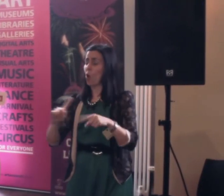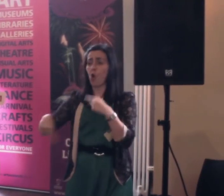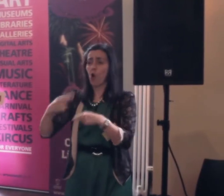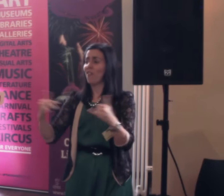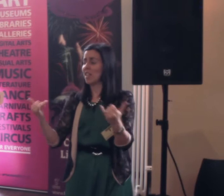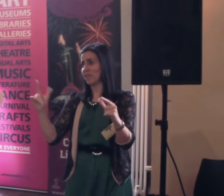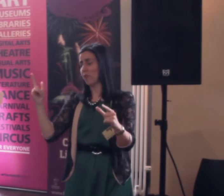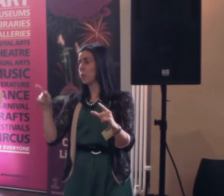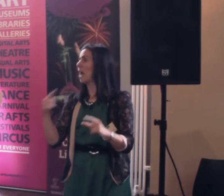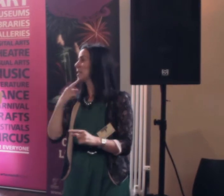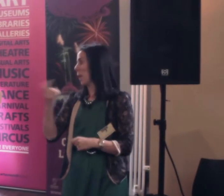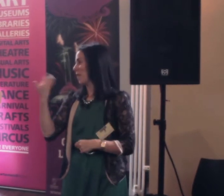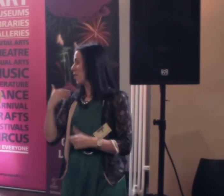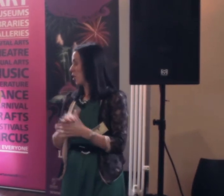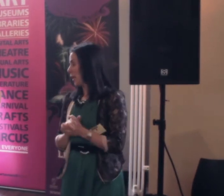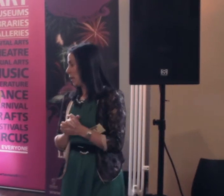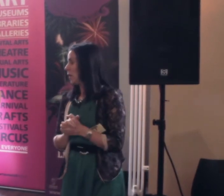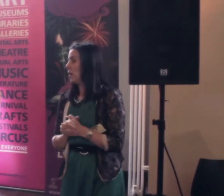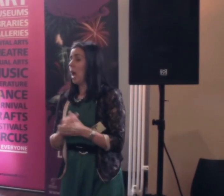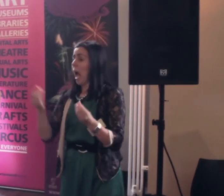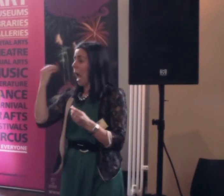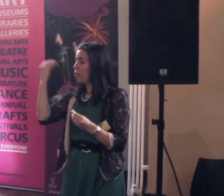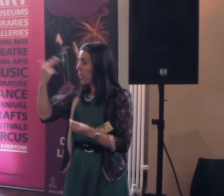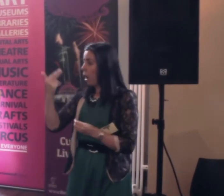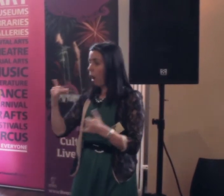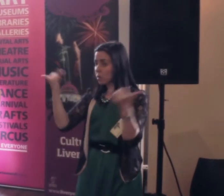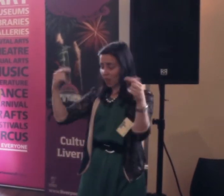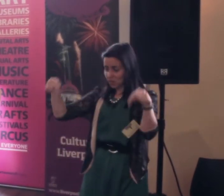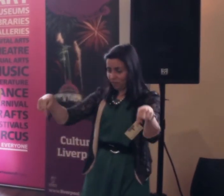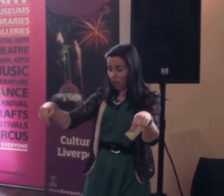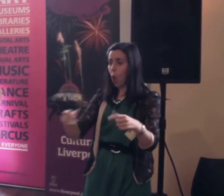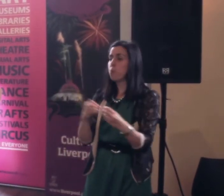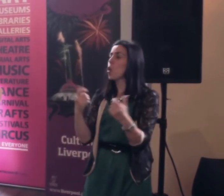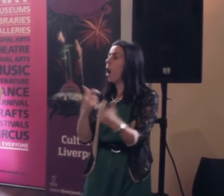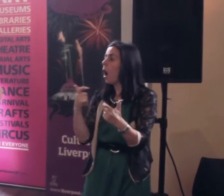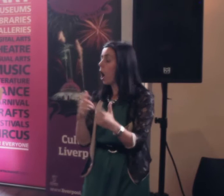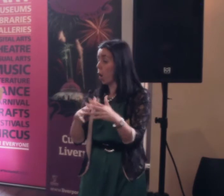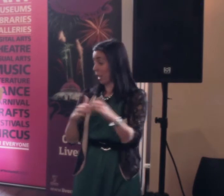As was stated before, you know we’ve got the Arabic Arts Festival, we’ve got Brouhaha at the weekend and